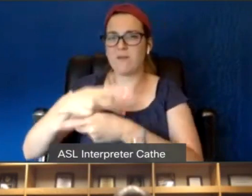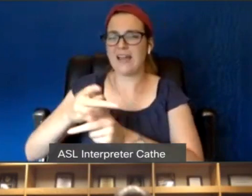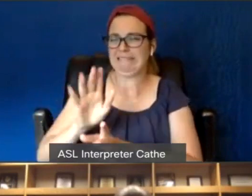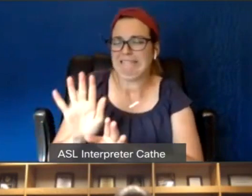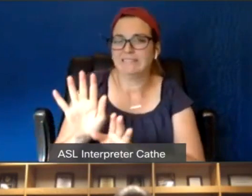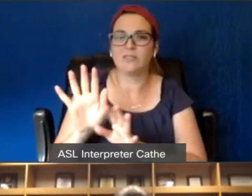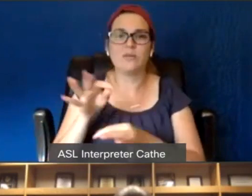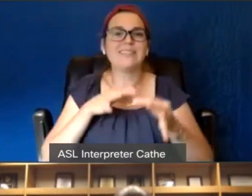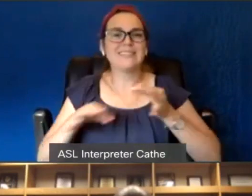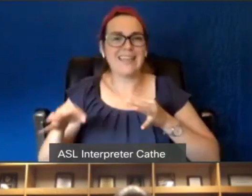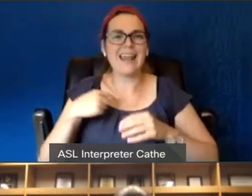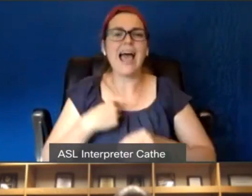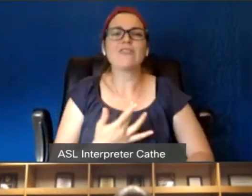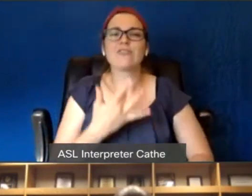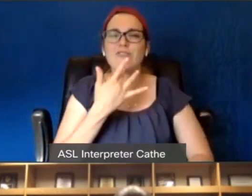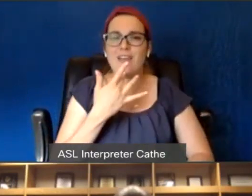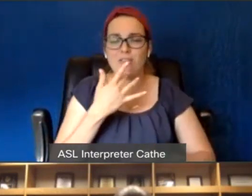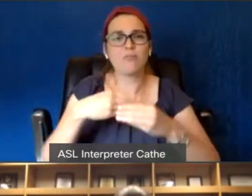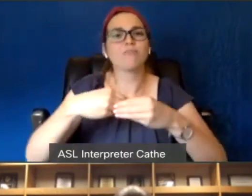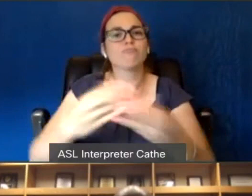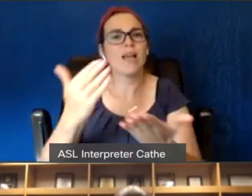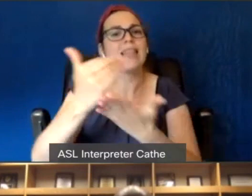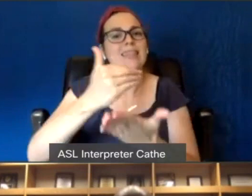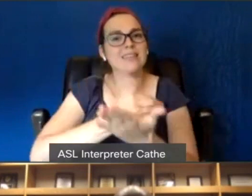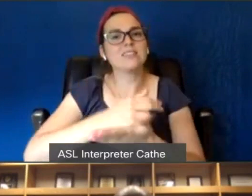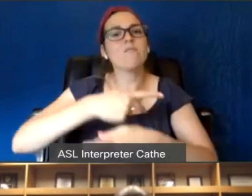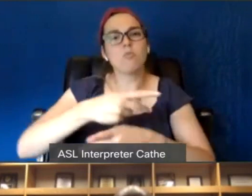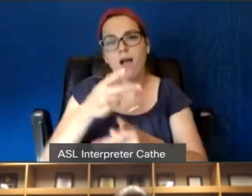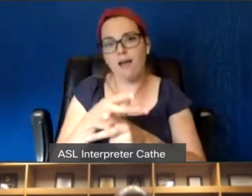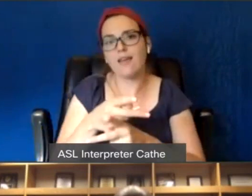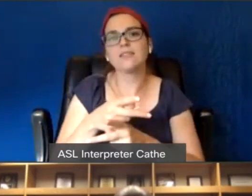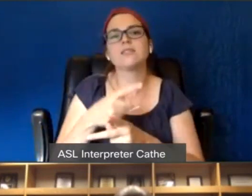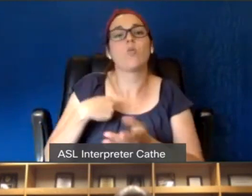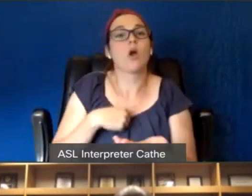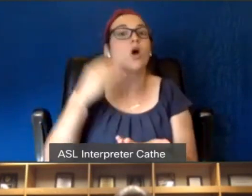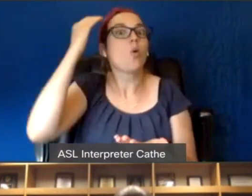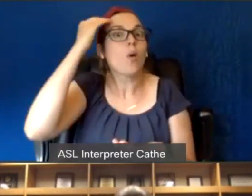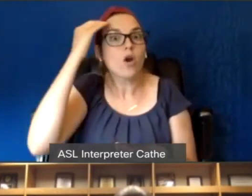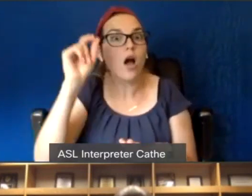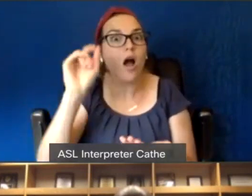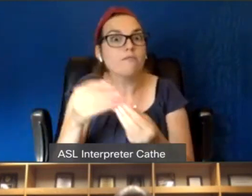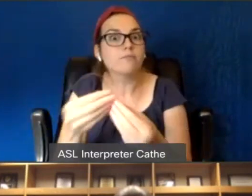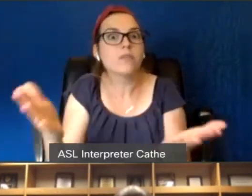that I'm aware of and that people could, you know, go look at but the reality is this wouldn't be hard if you just did a Google search